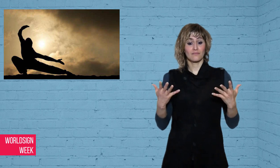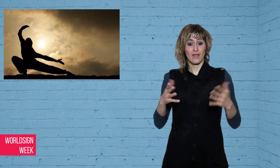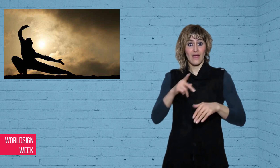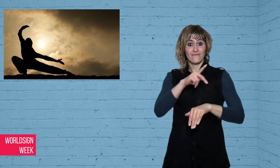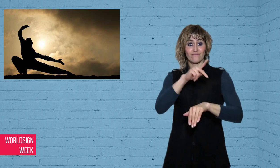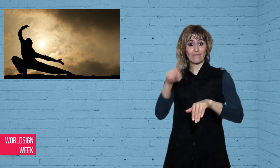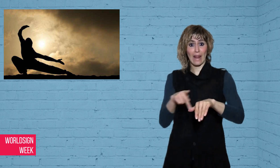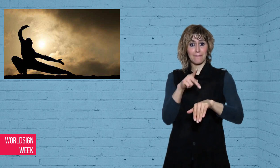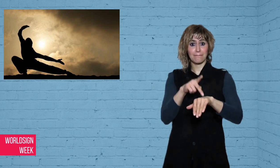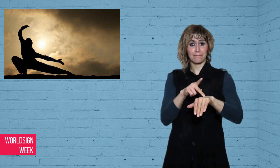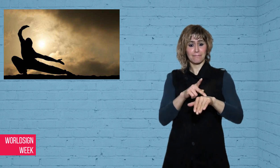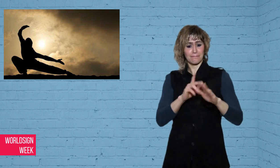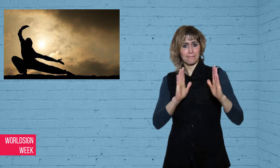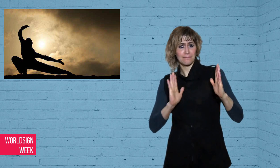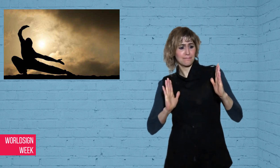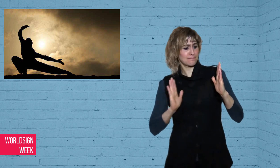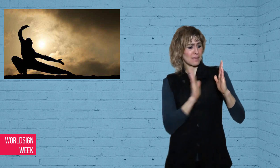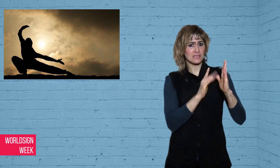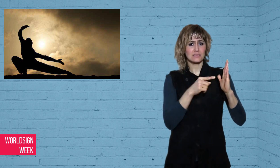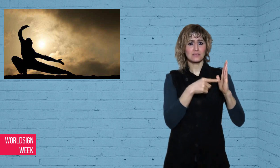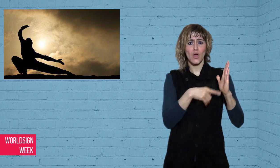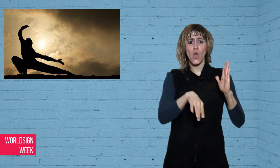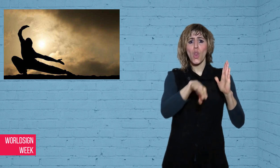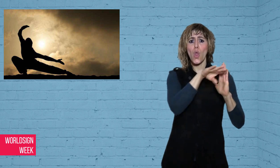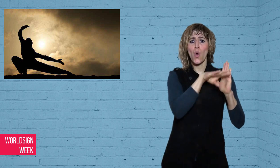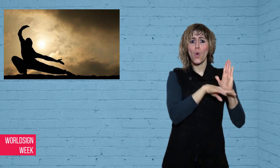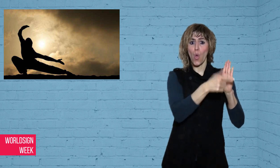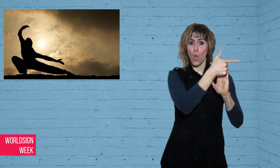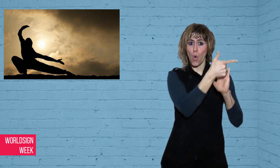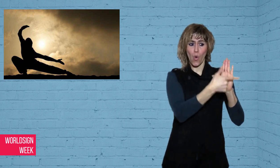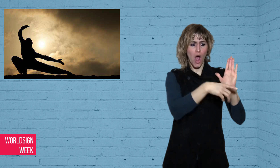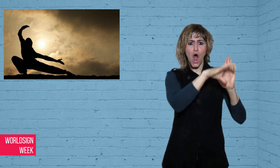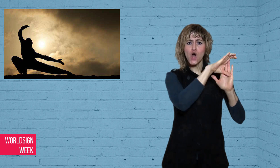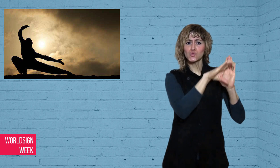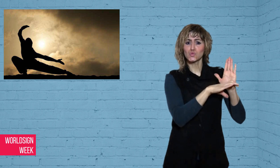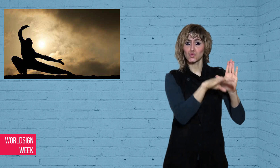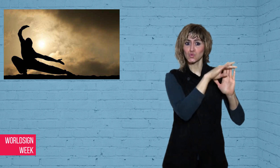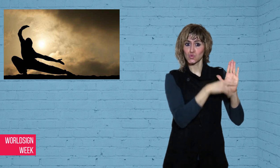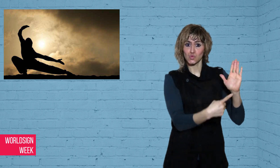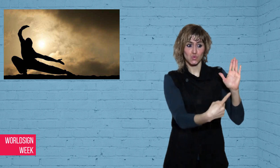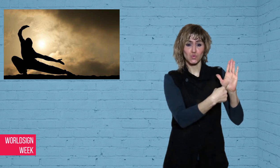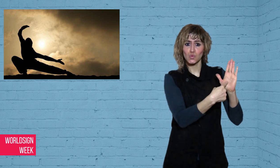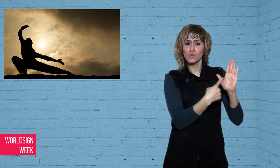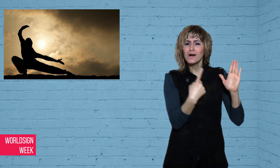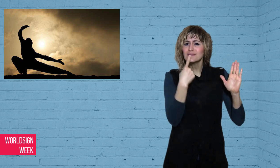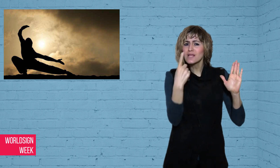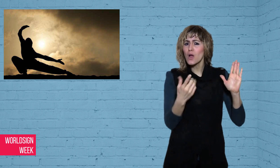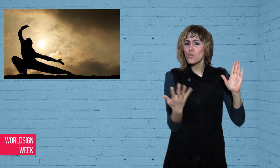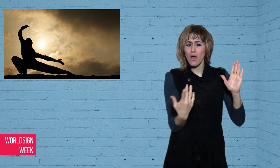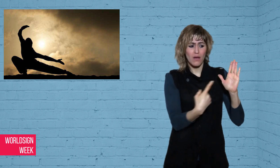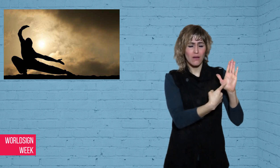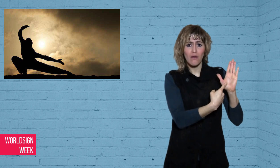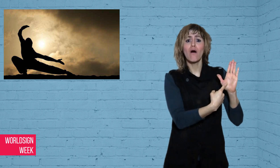According to the constitution in the